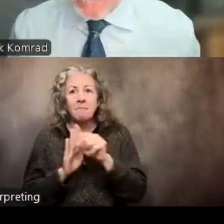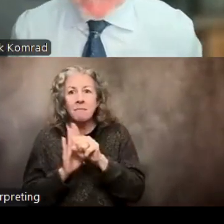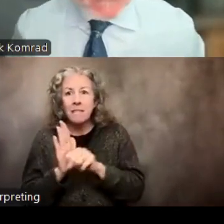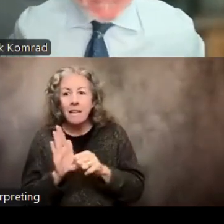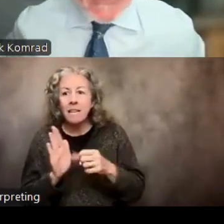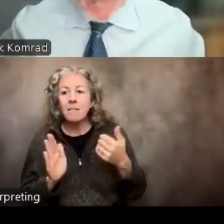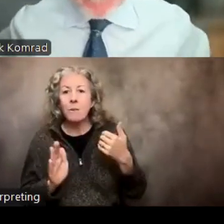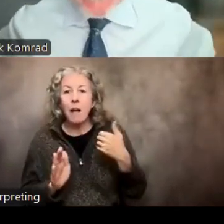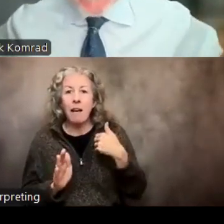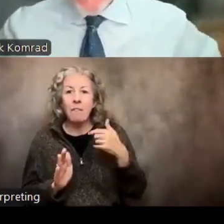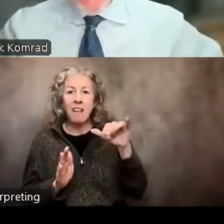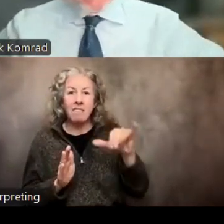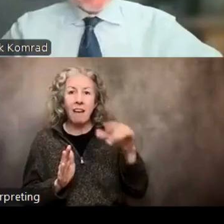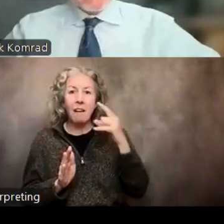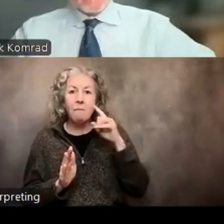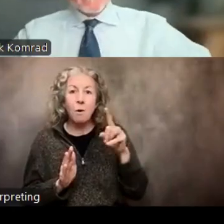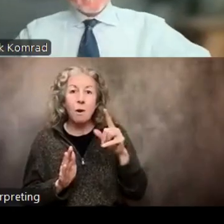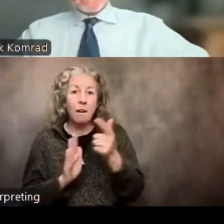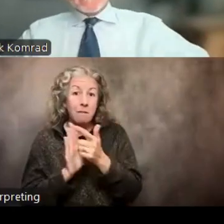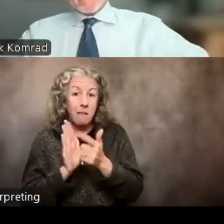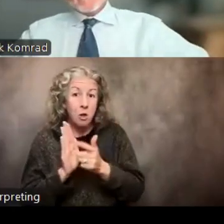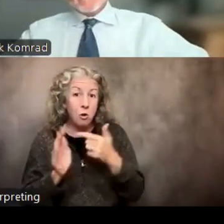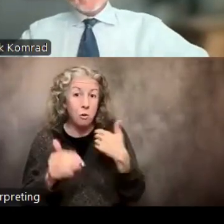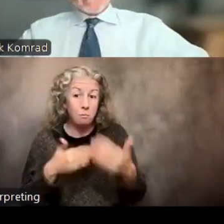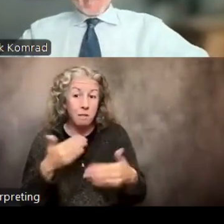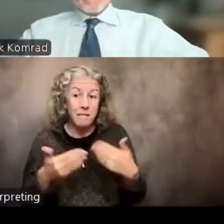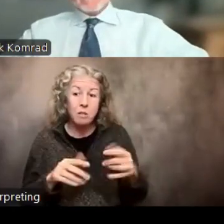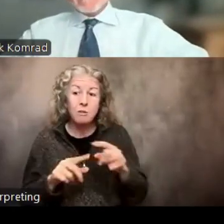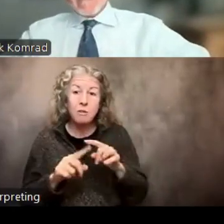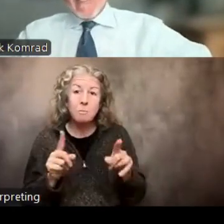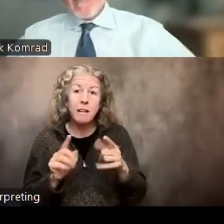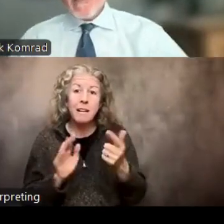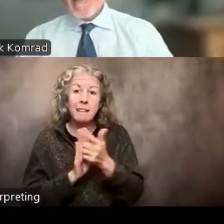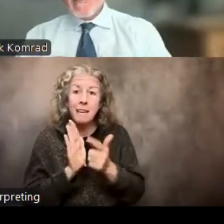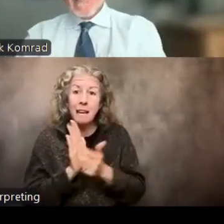as legal procedures, that legality is not the same as